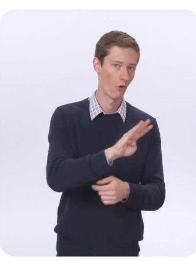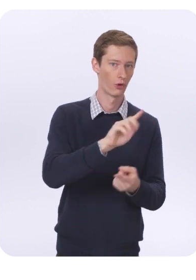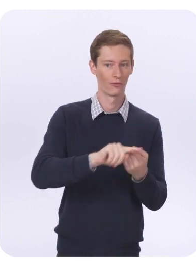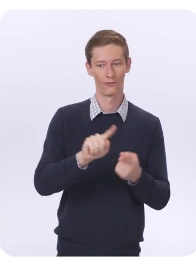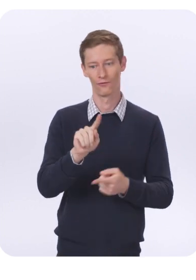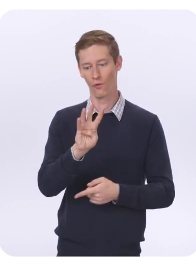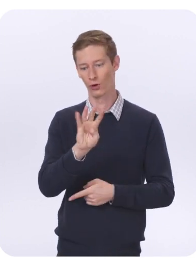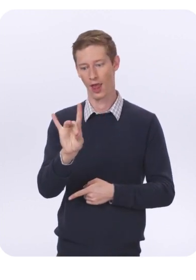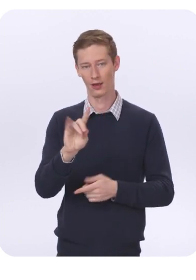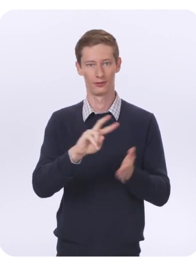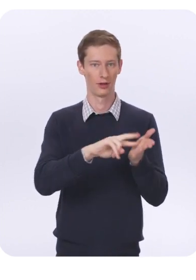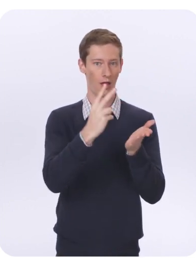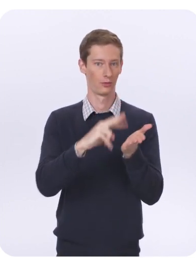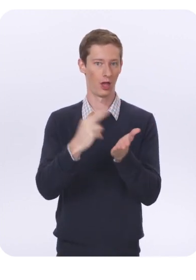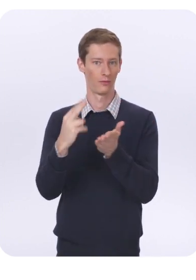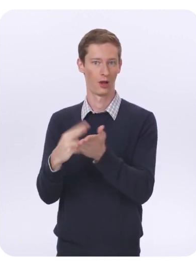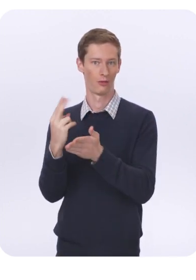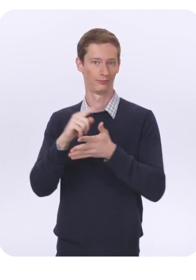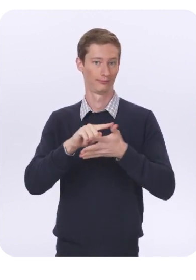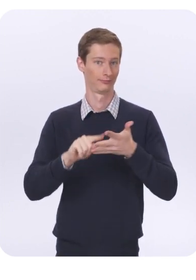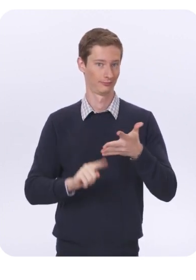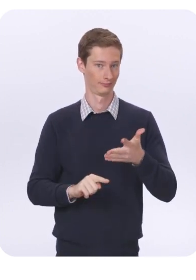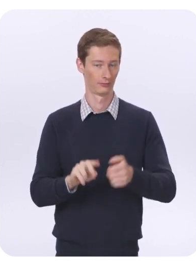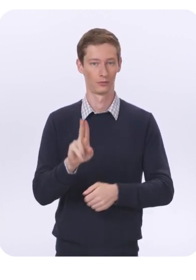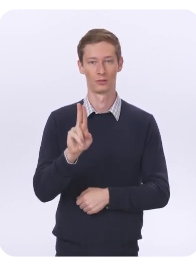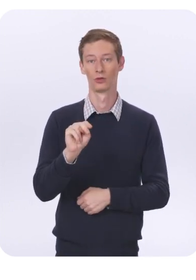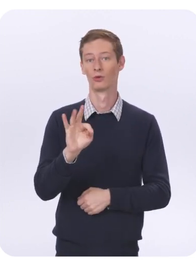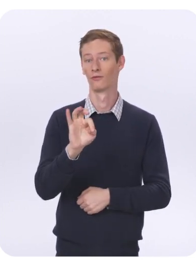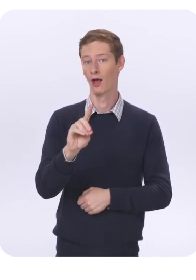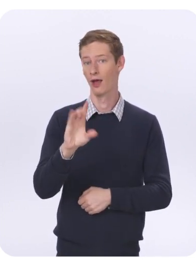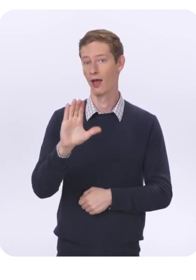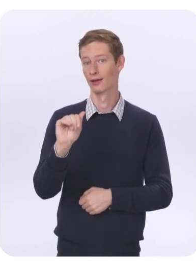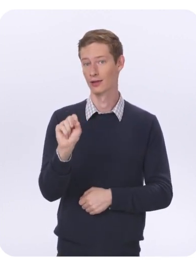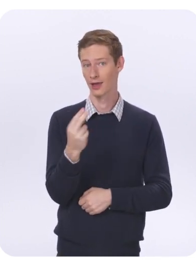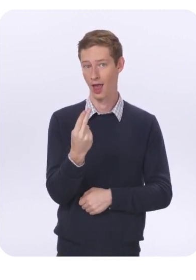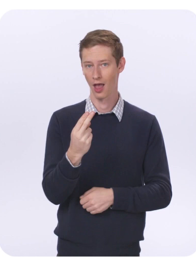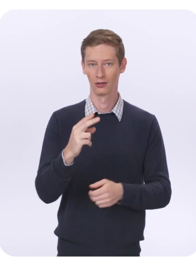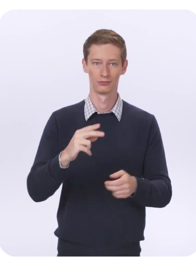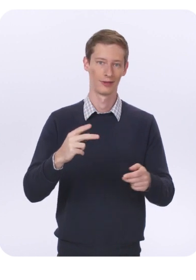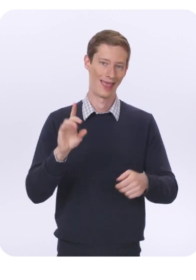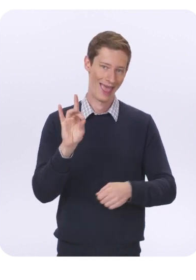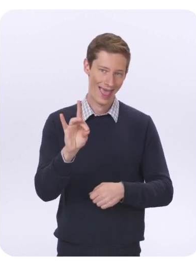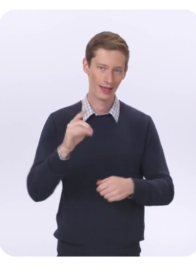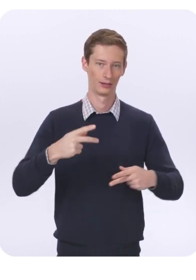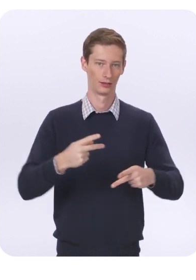The unified cache was increased by eight times from 128 to 1024,